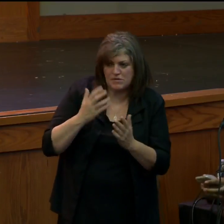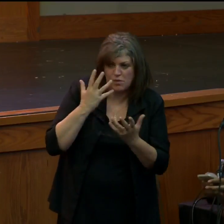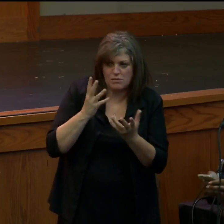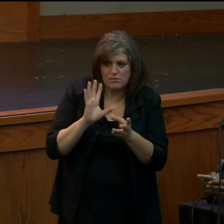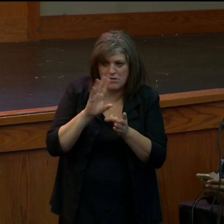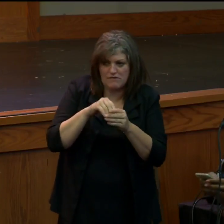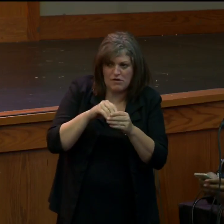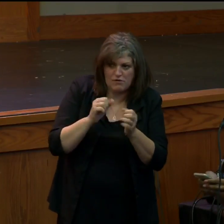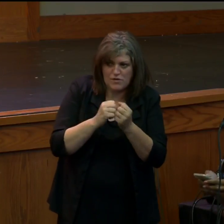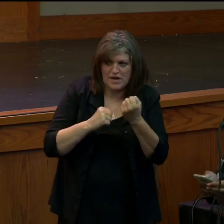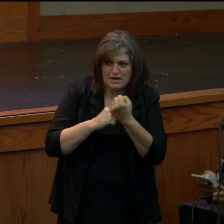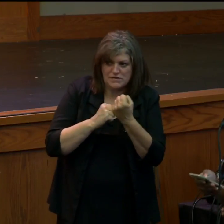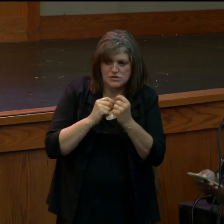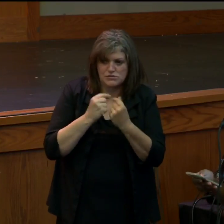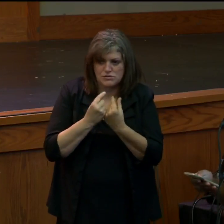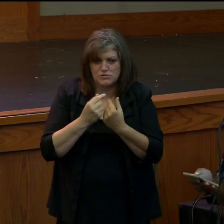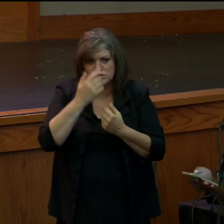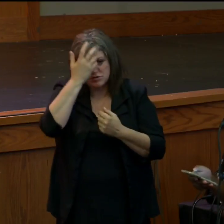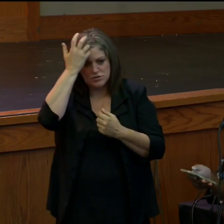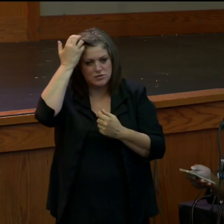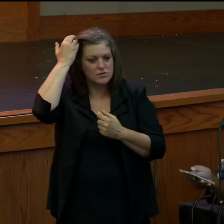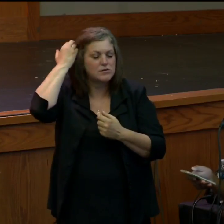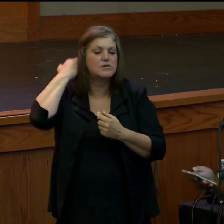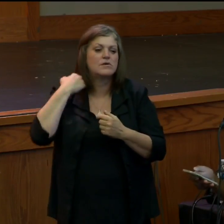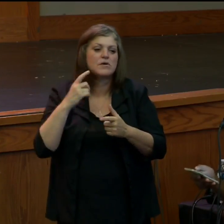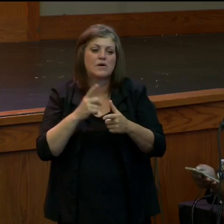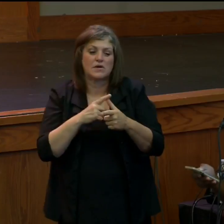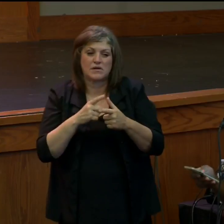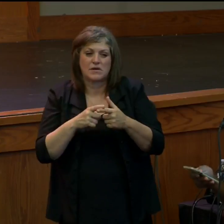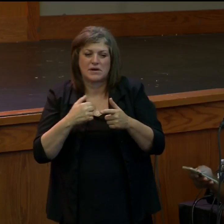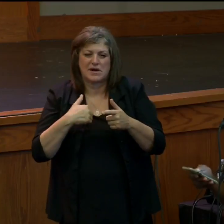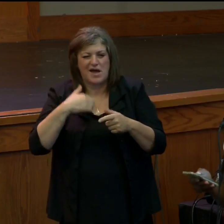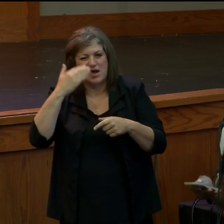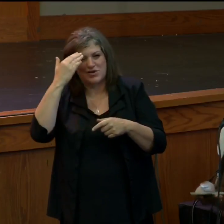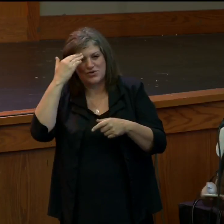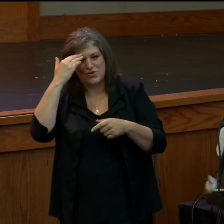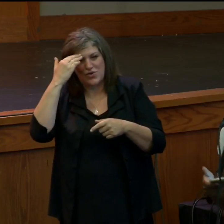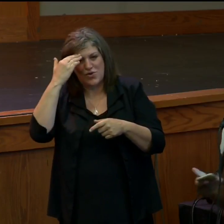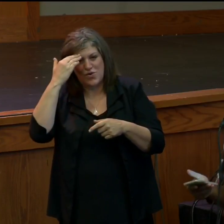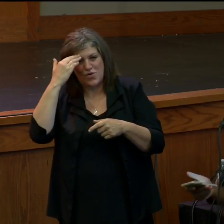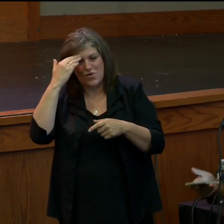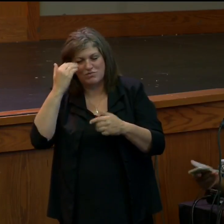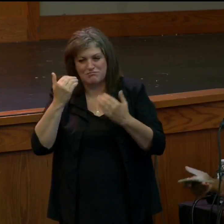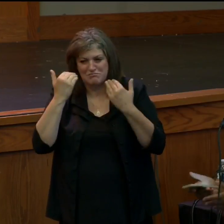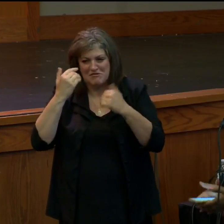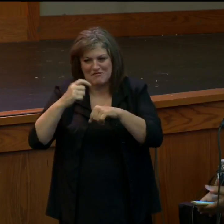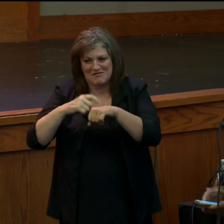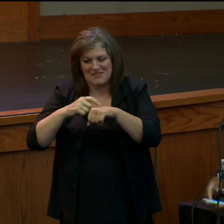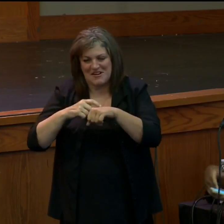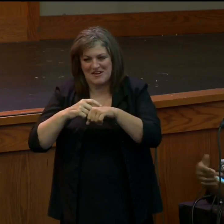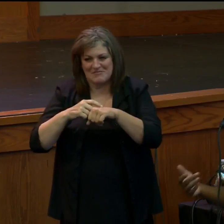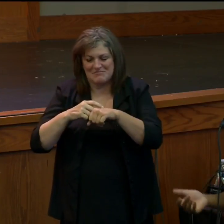INTO THESE ADVOCACY GROUPS. AND THEN I KNOW THIS HAS BEEN TAKING A LOT OF TIME FOR THE LEGISLATIVE BRANCH.